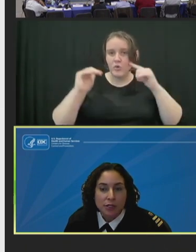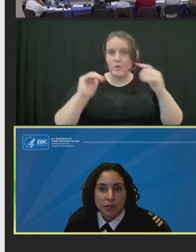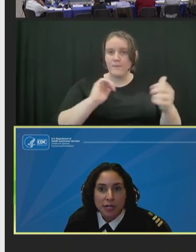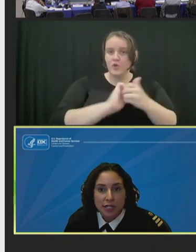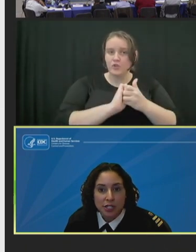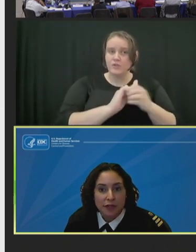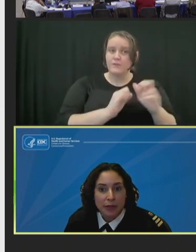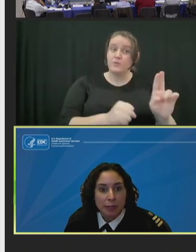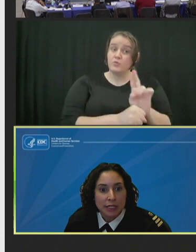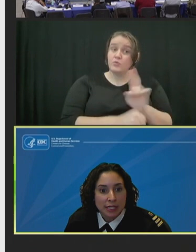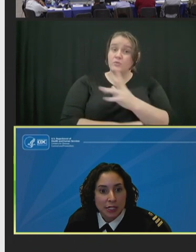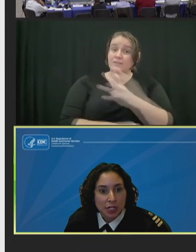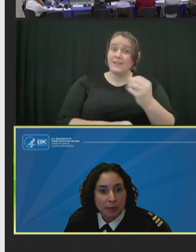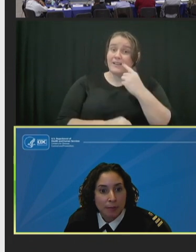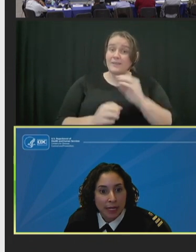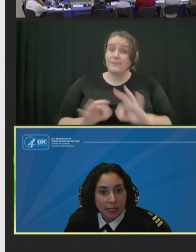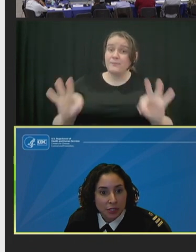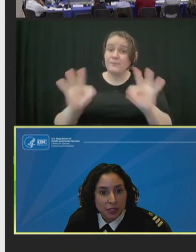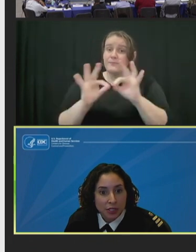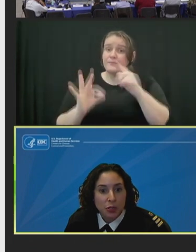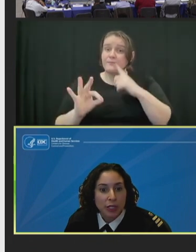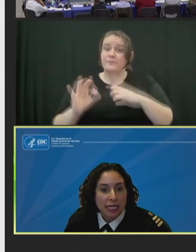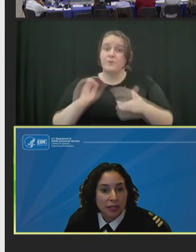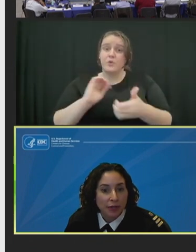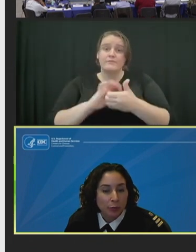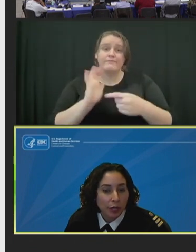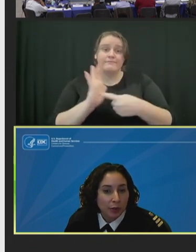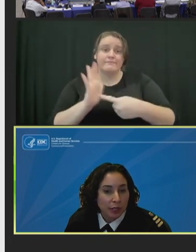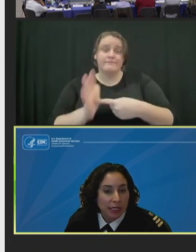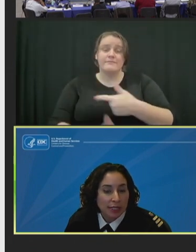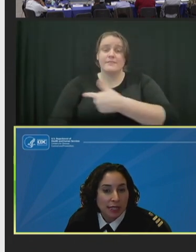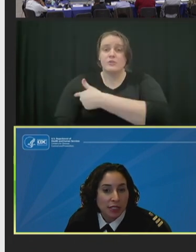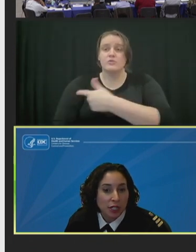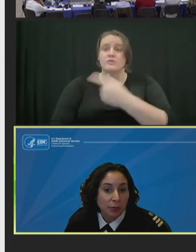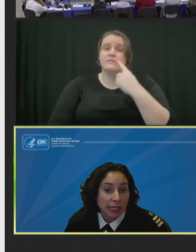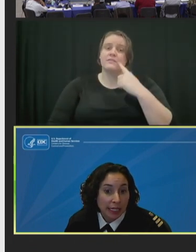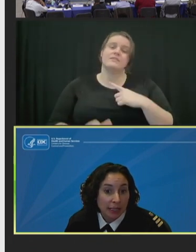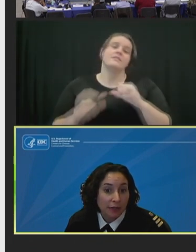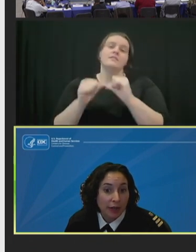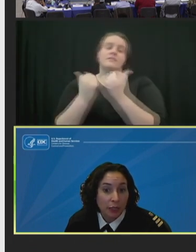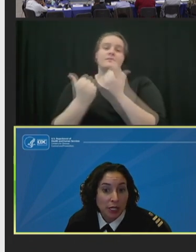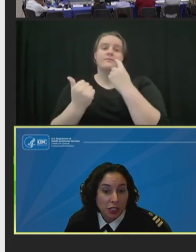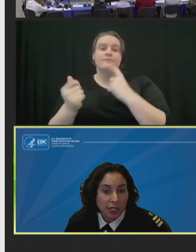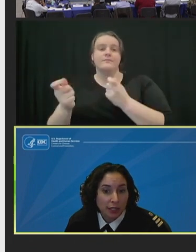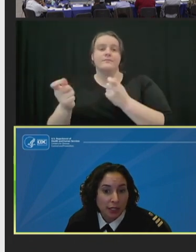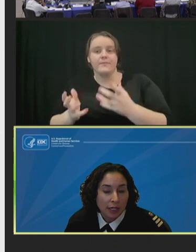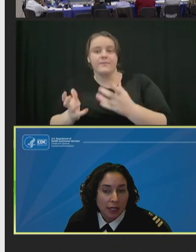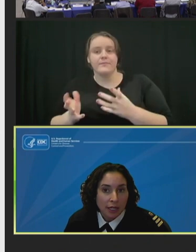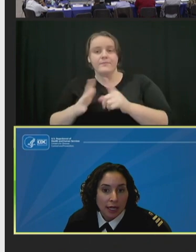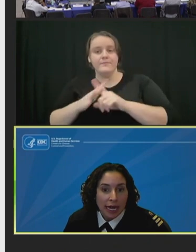Association of Immunization Managers to identify priorities and start planning the evaluation.